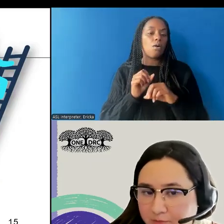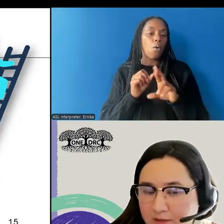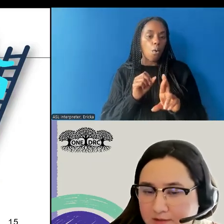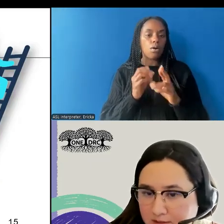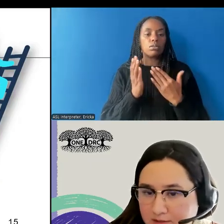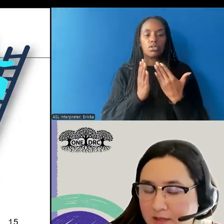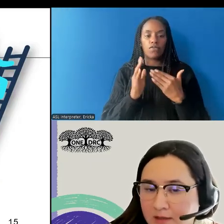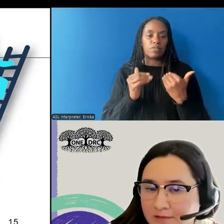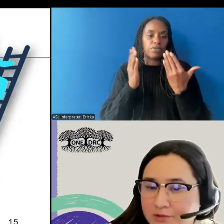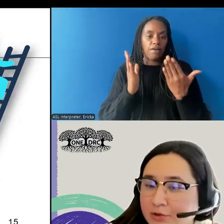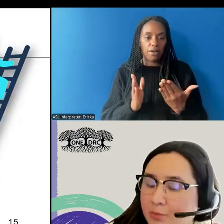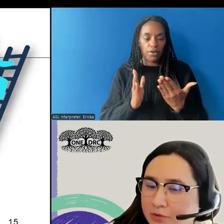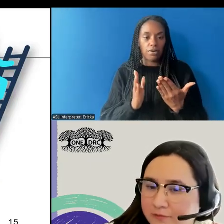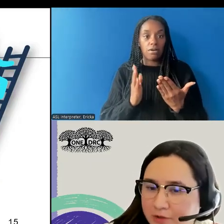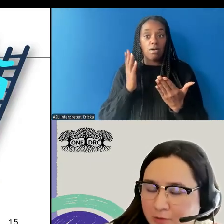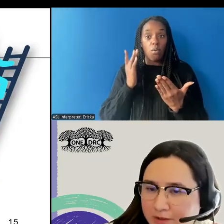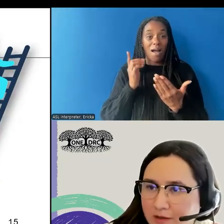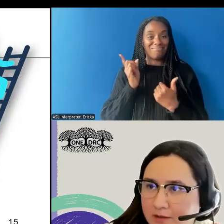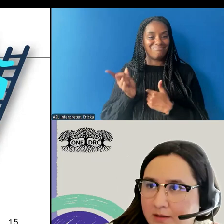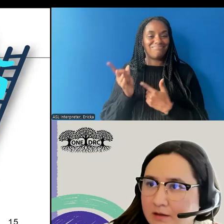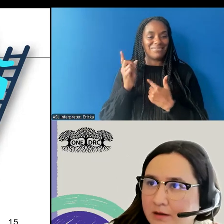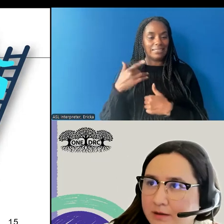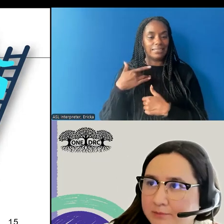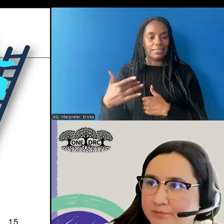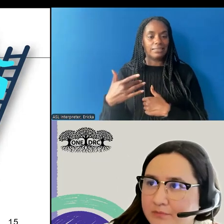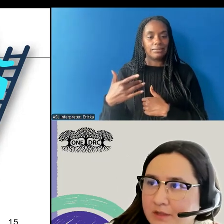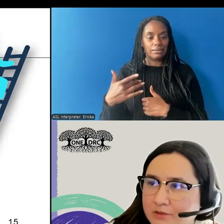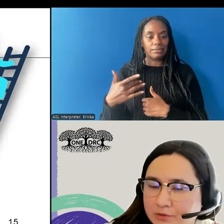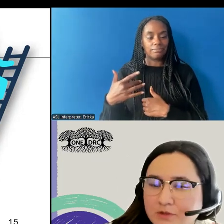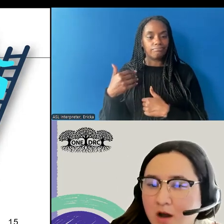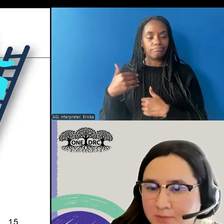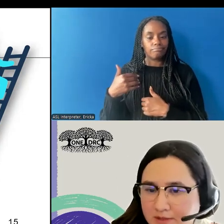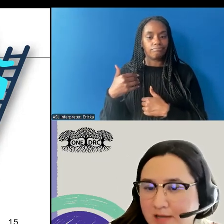Because these these are the most frequent, like, sort of topics that